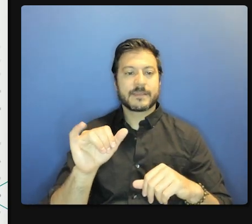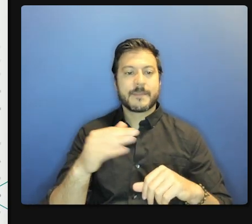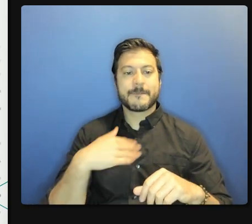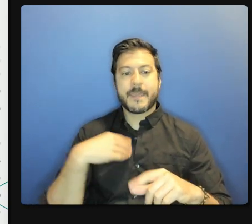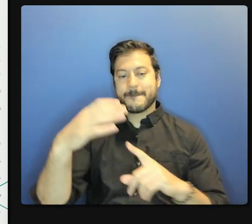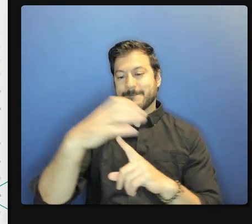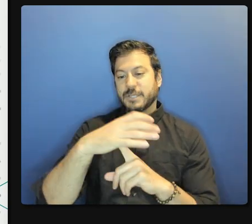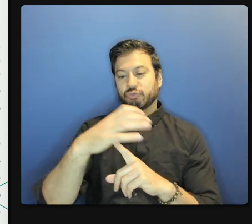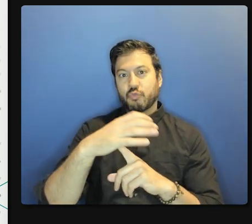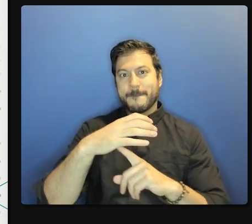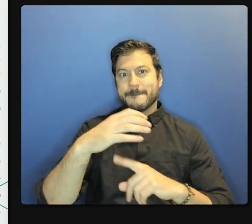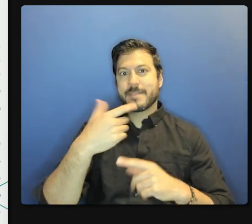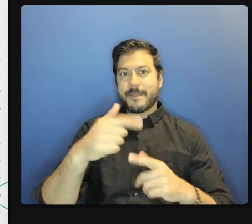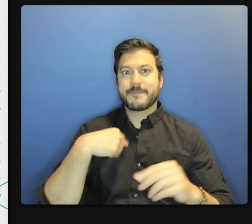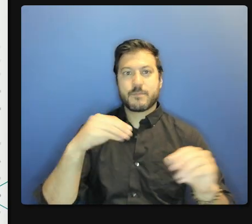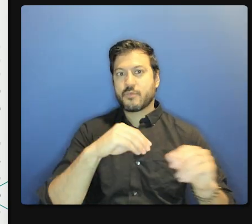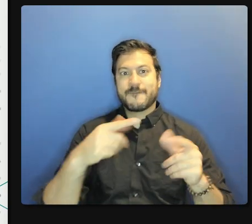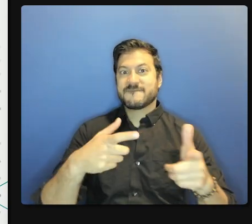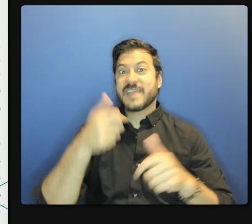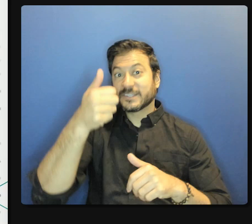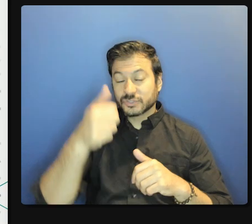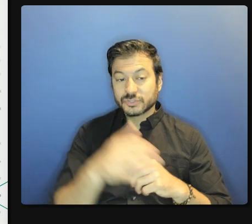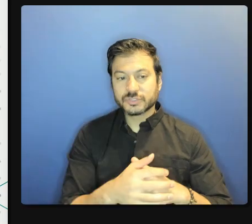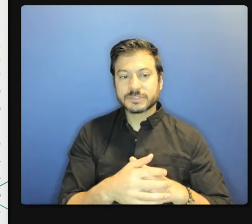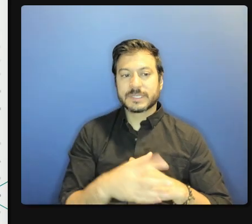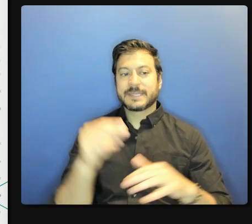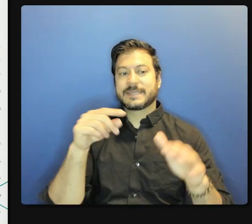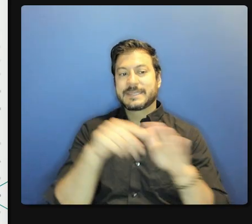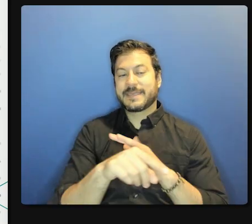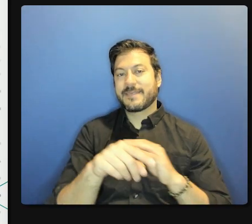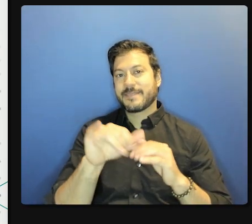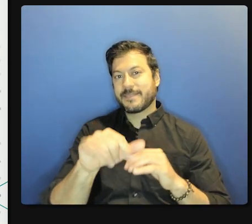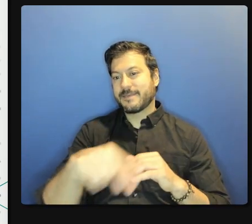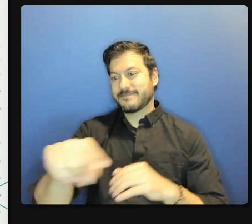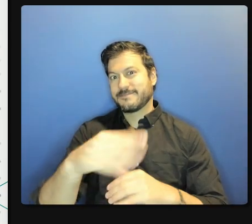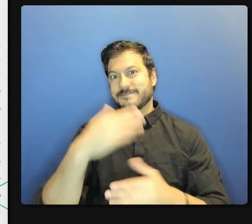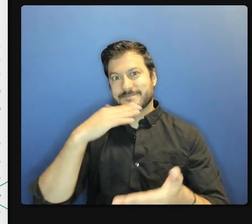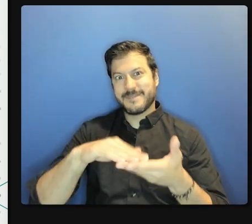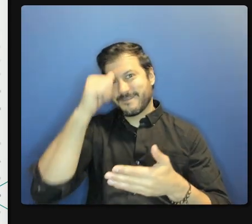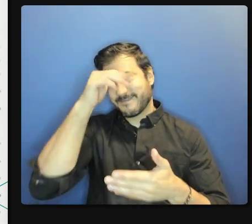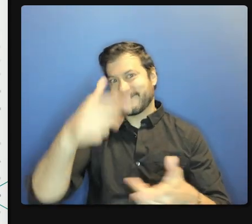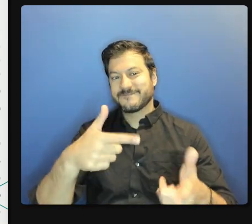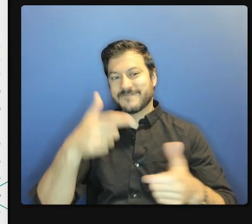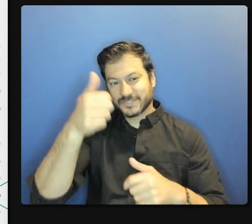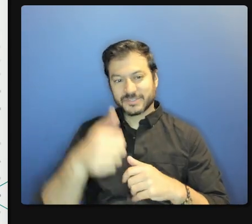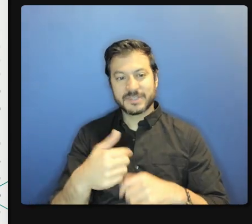Like my mushroom, which allows me to move faster and kill my enemies faster.